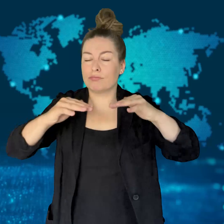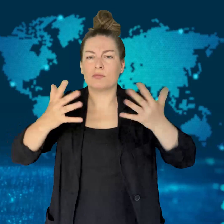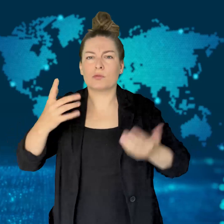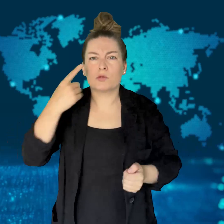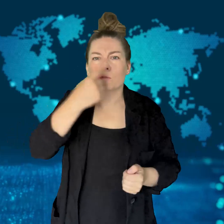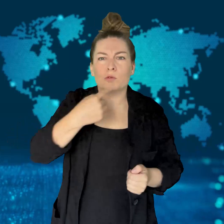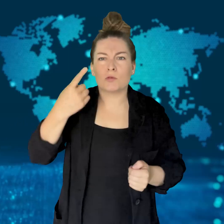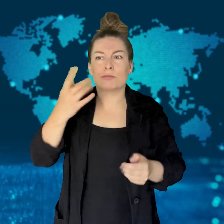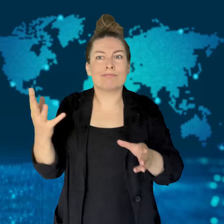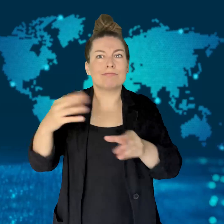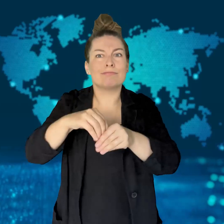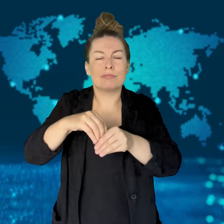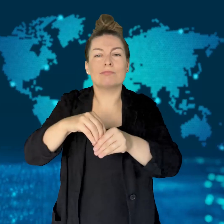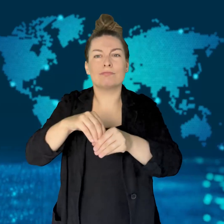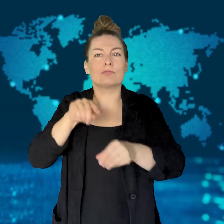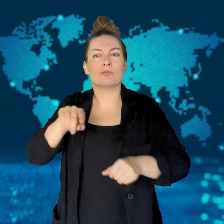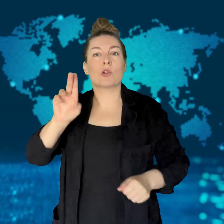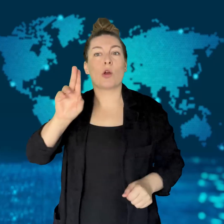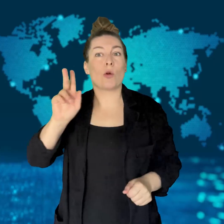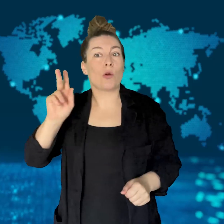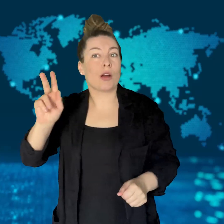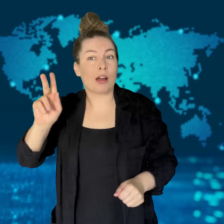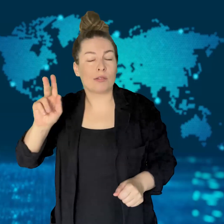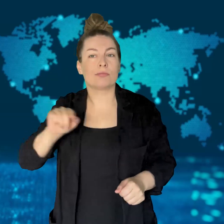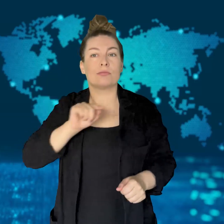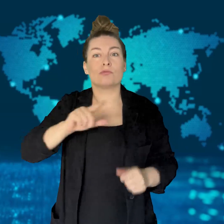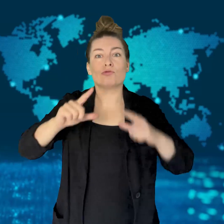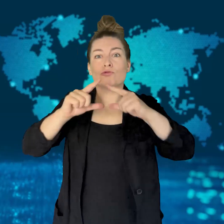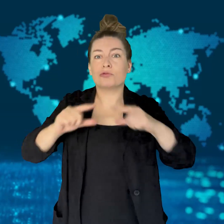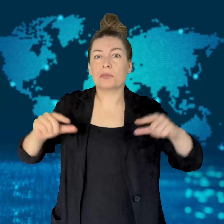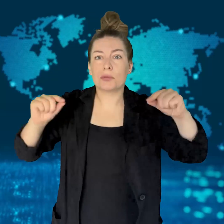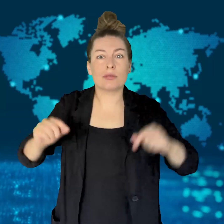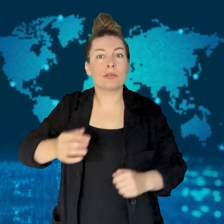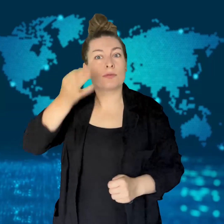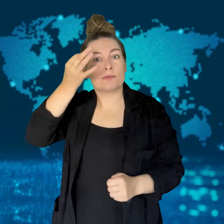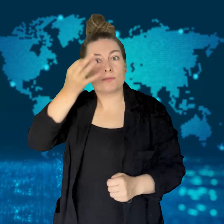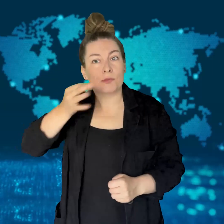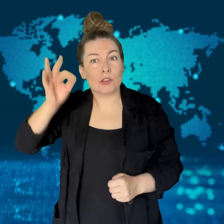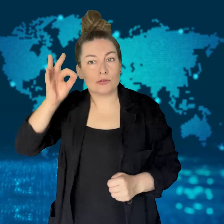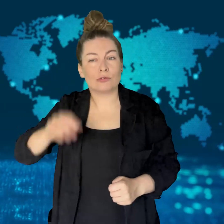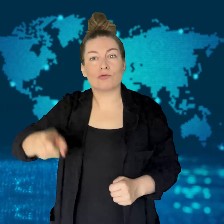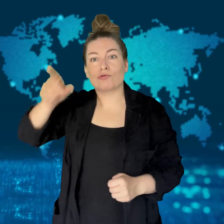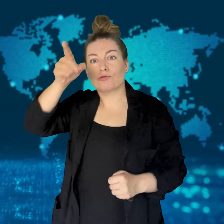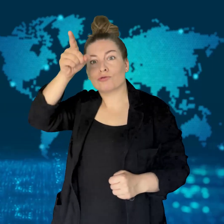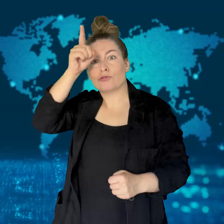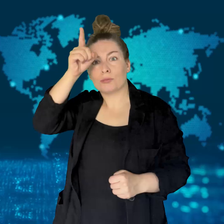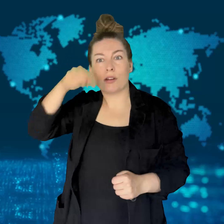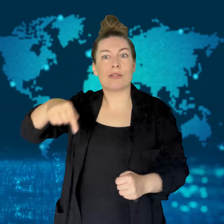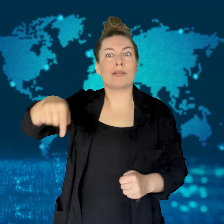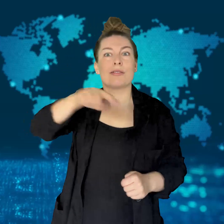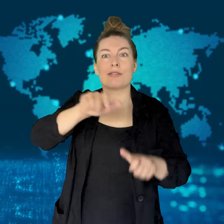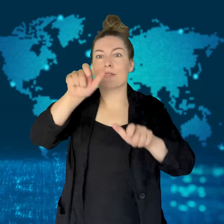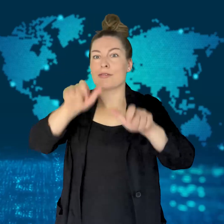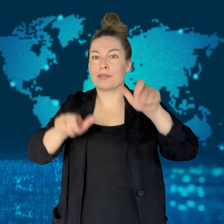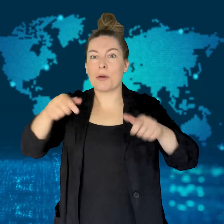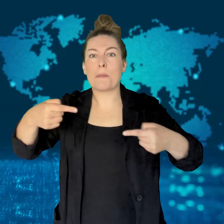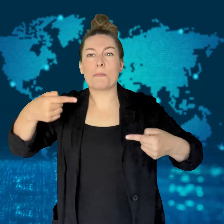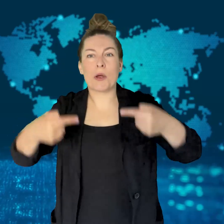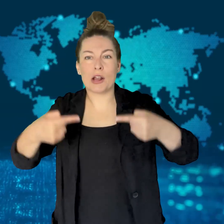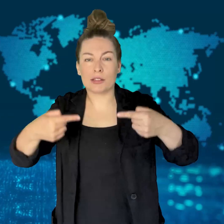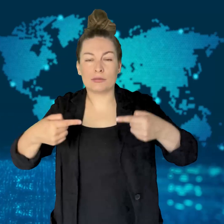their government. Heads of government from the UK, Japan, France,